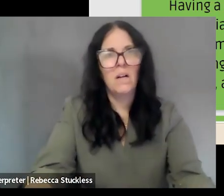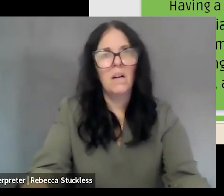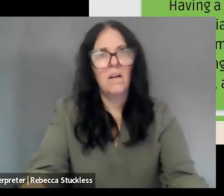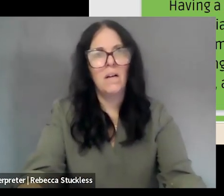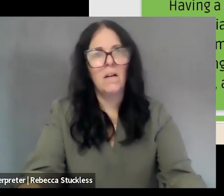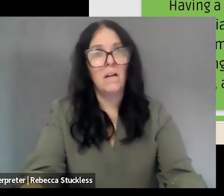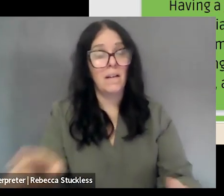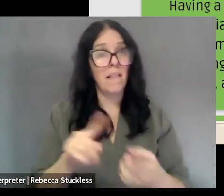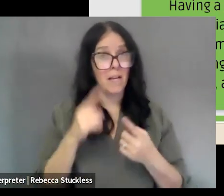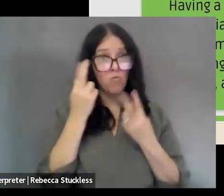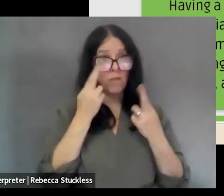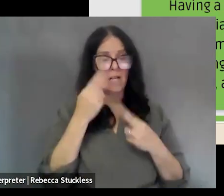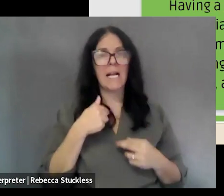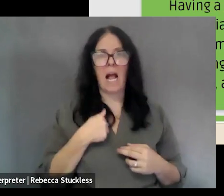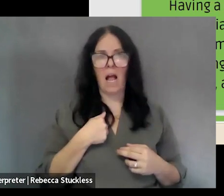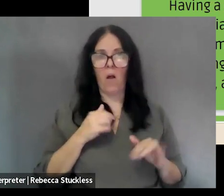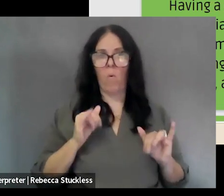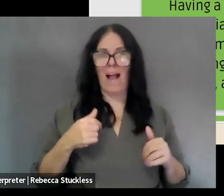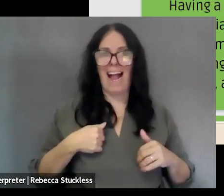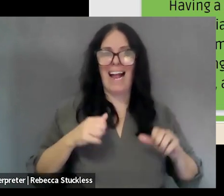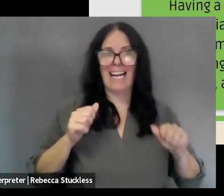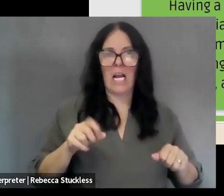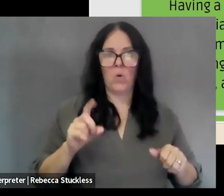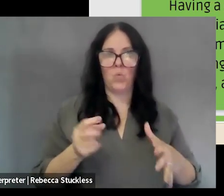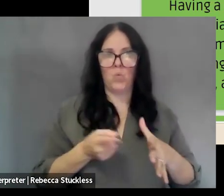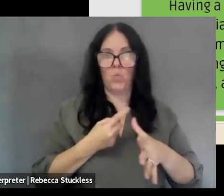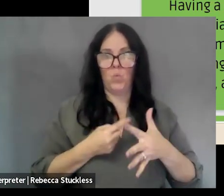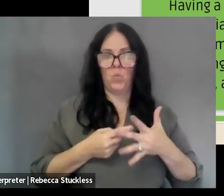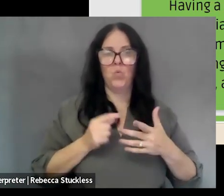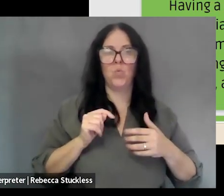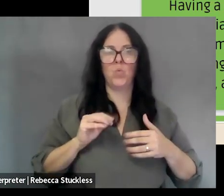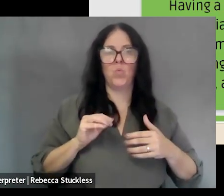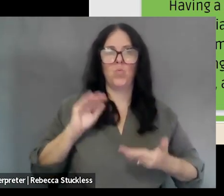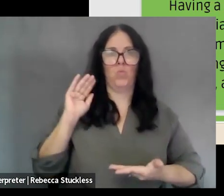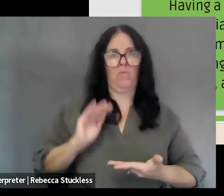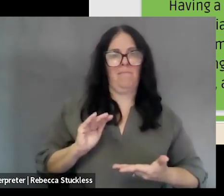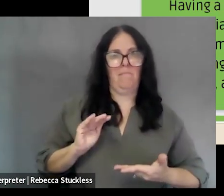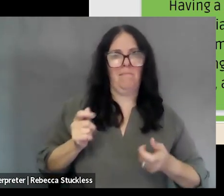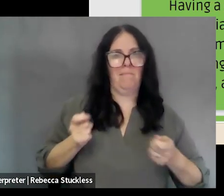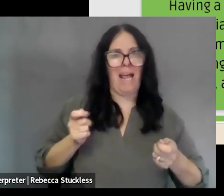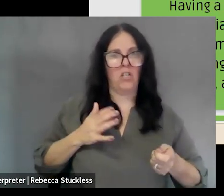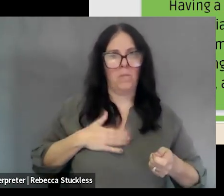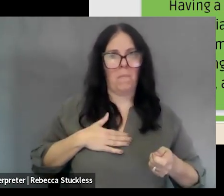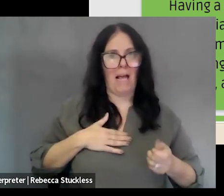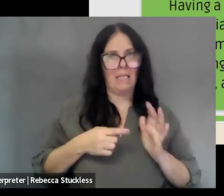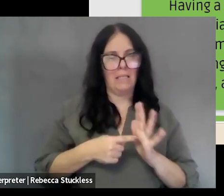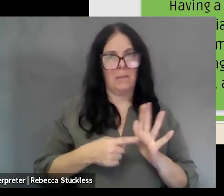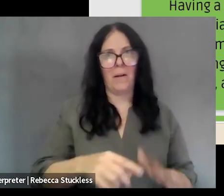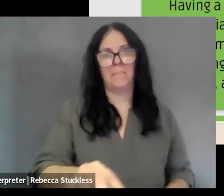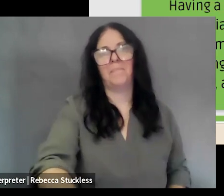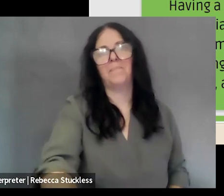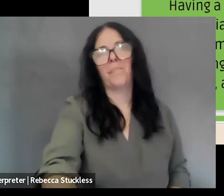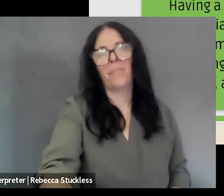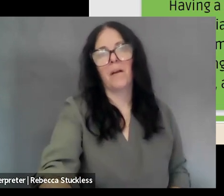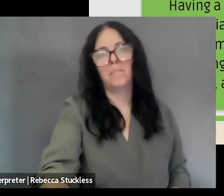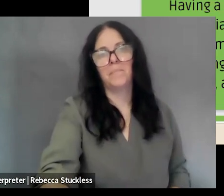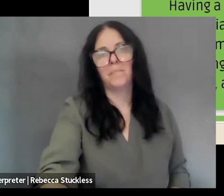do to take an active role in kind of managing my symptoms. So this can look like wearing compression